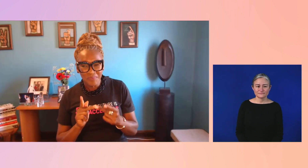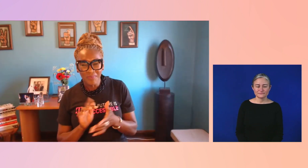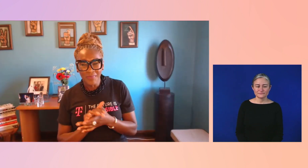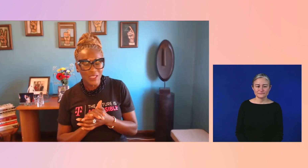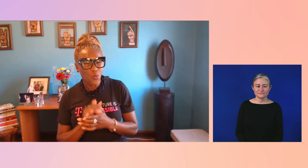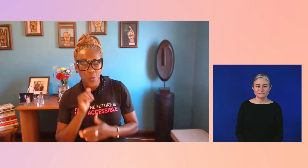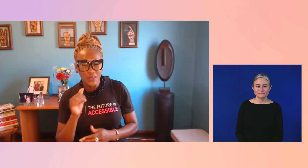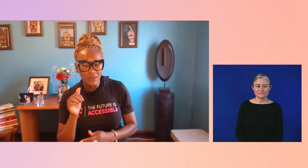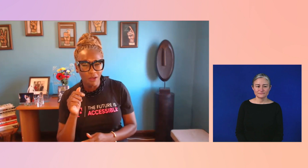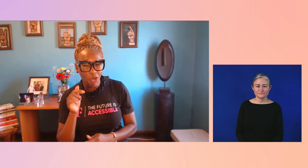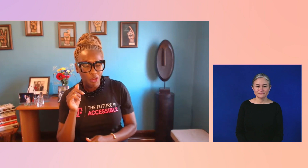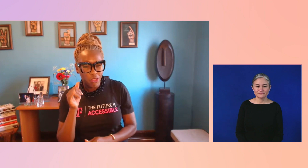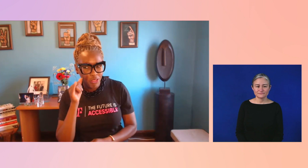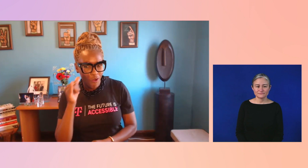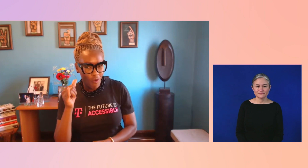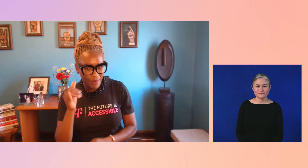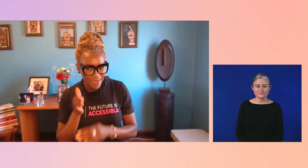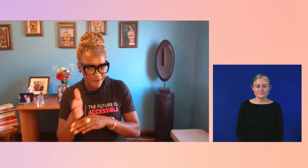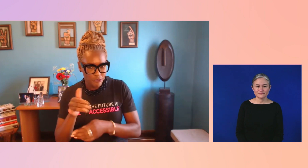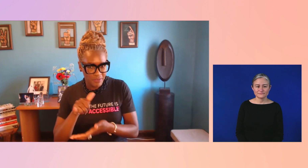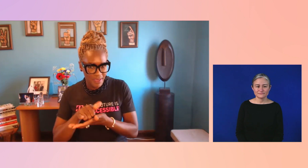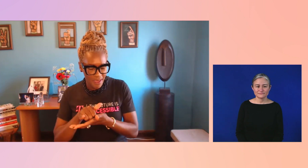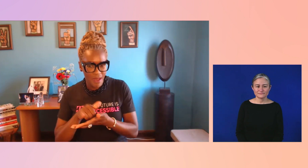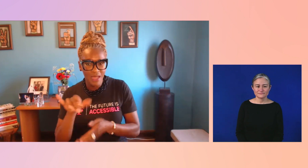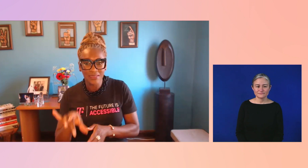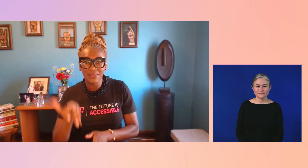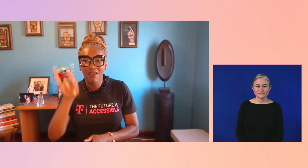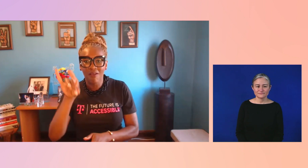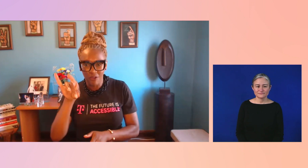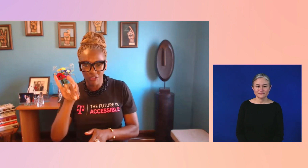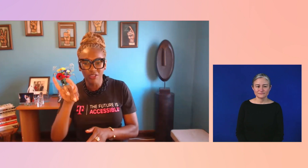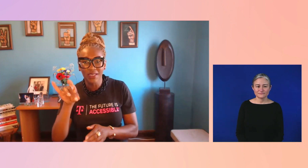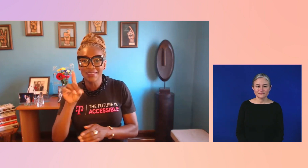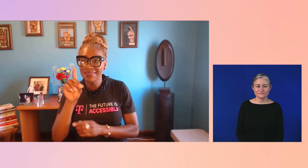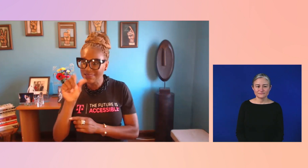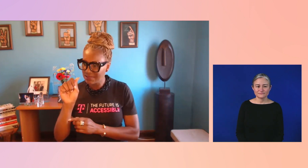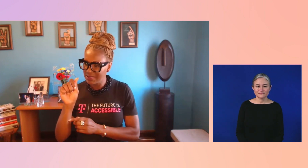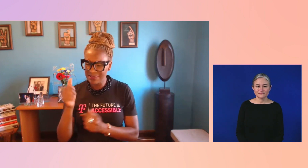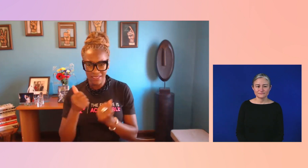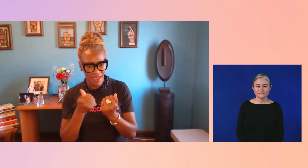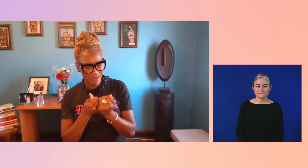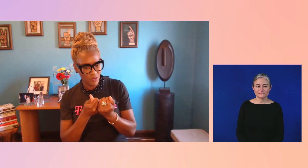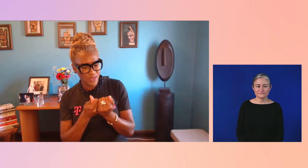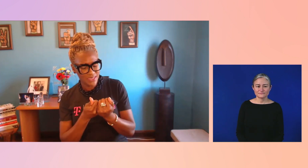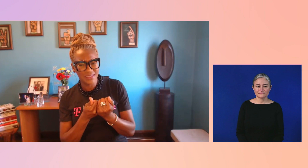was not perfect, but definitely better. It was not long after that that I discovered